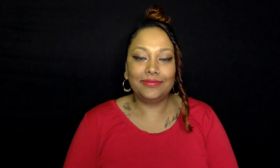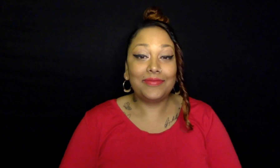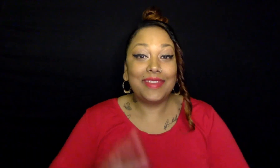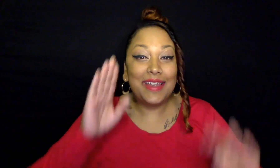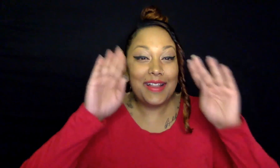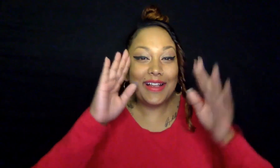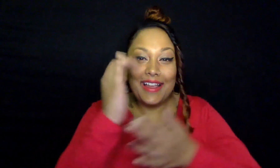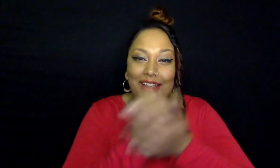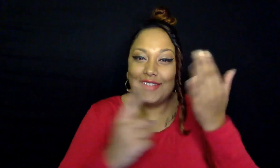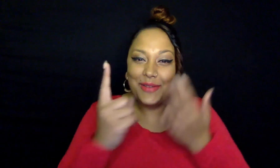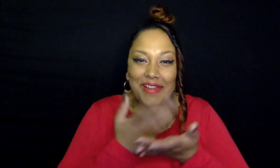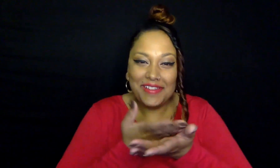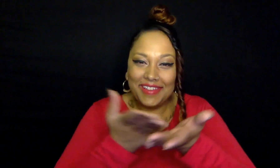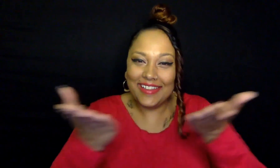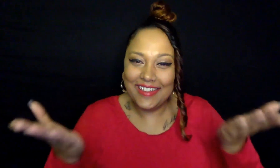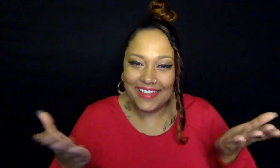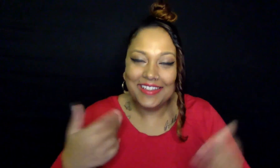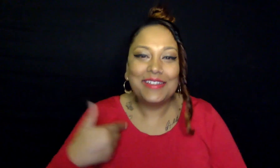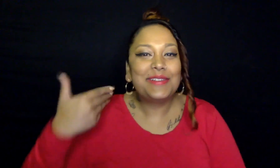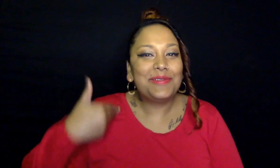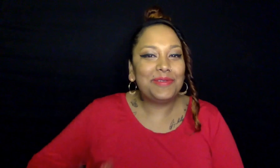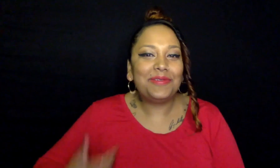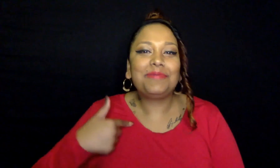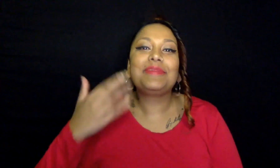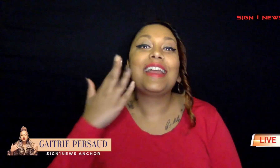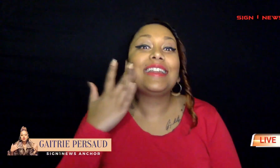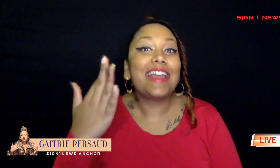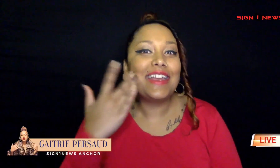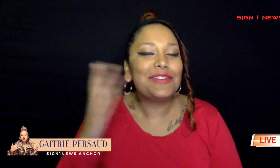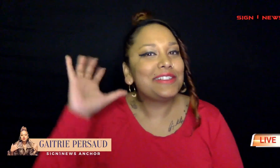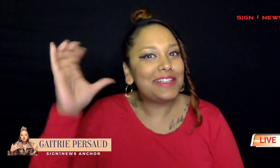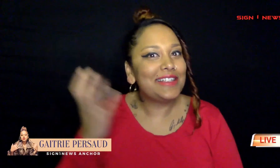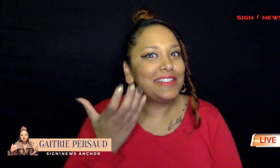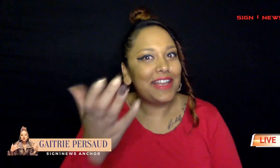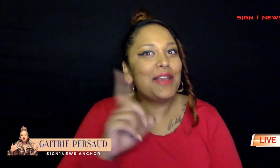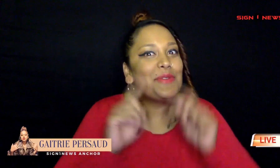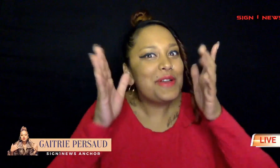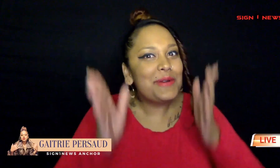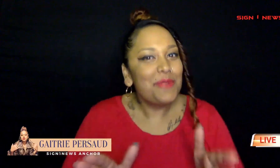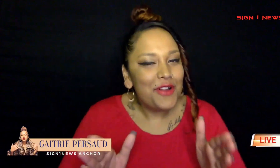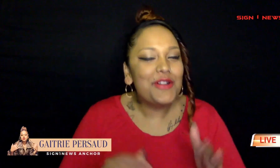Hello everyone I'm Sign1News anchor Gaitrie Persaud here's a quick look